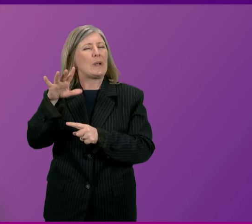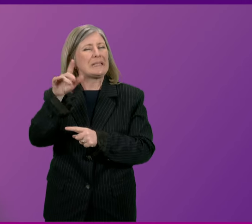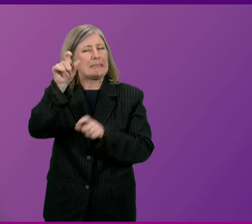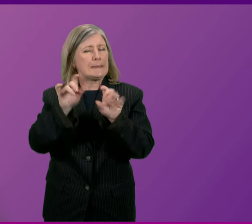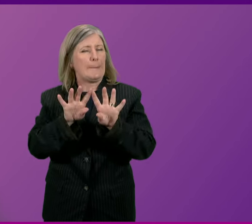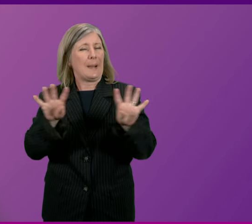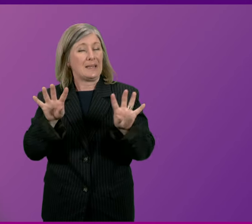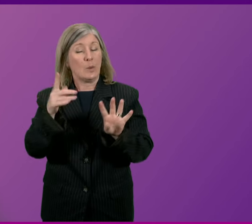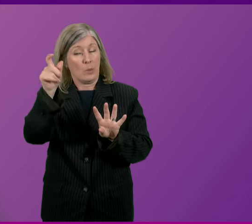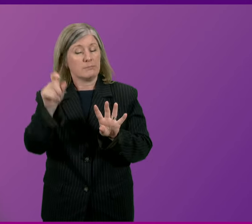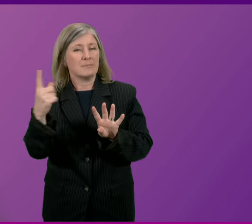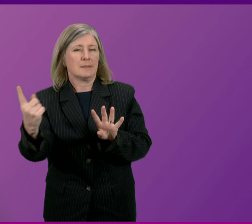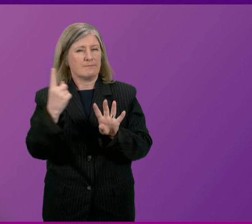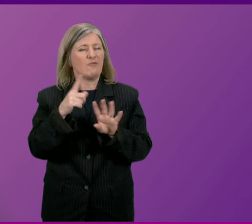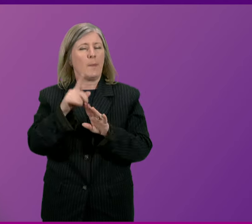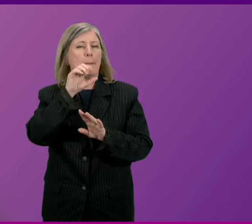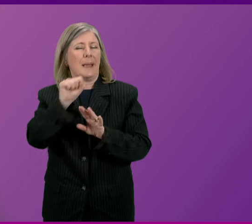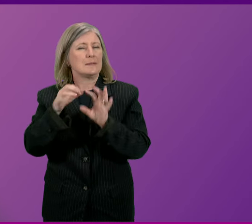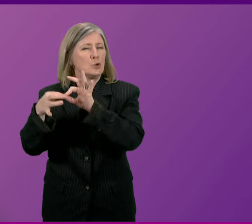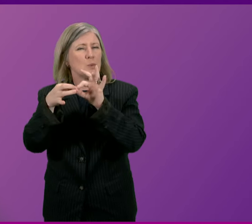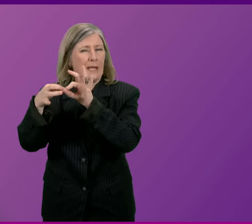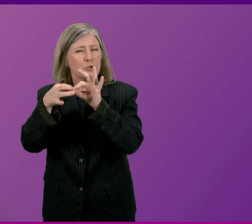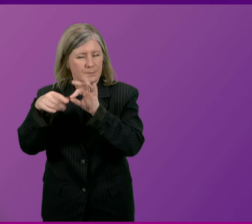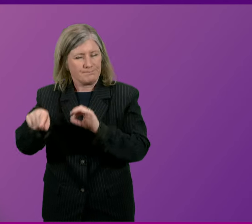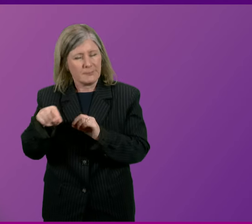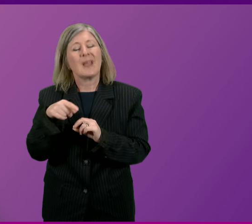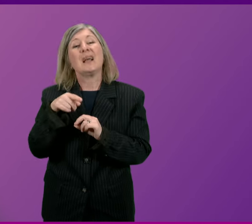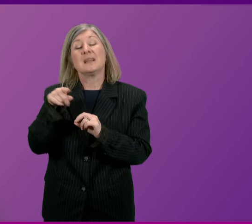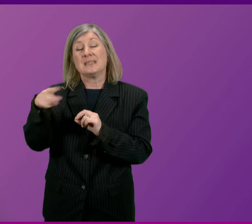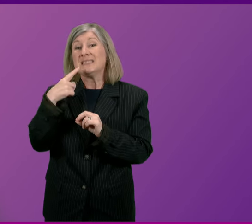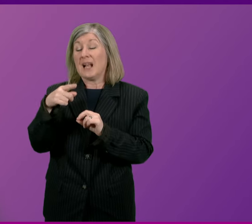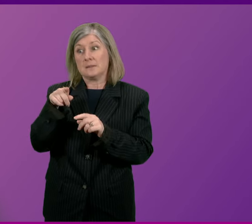Men’s Sheds Association. The association is seen as possibly the most effective suicide prevention